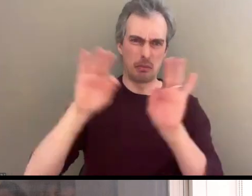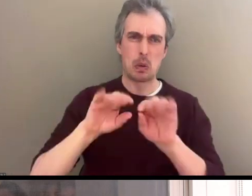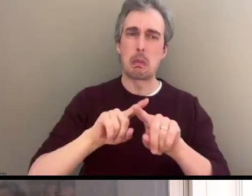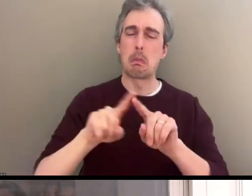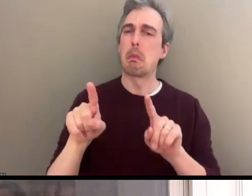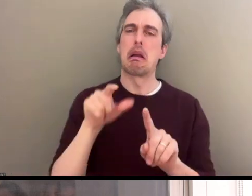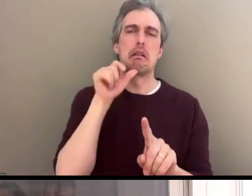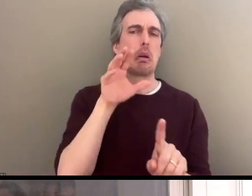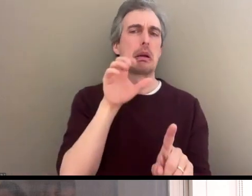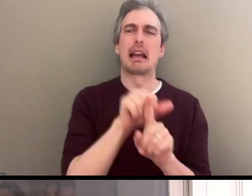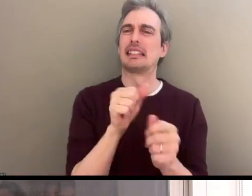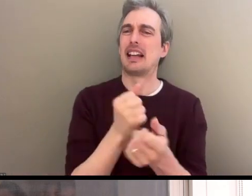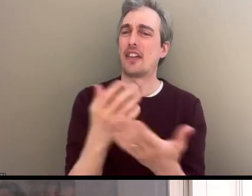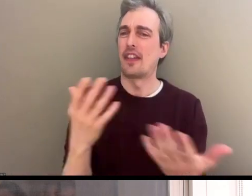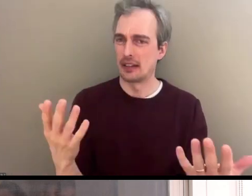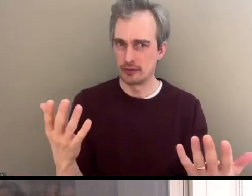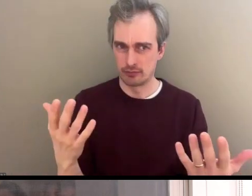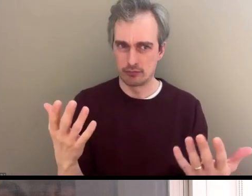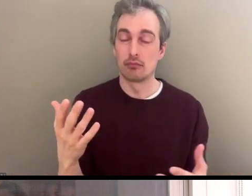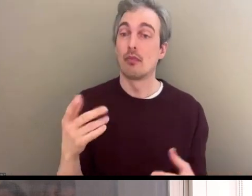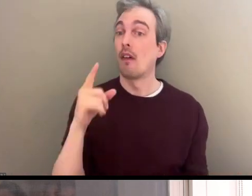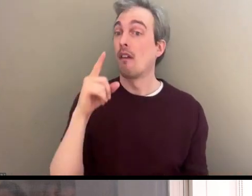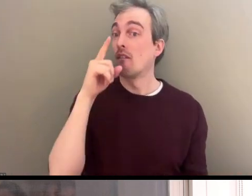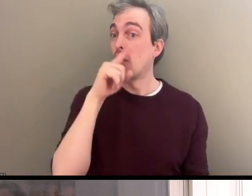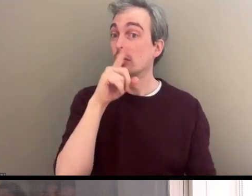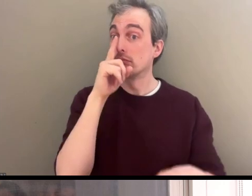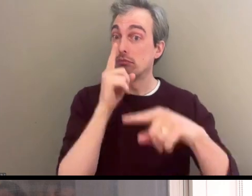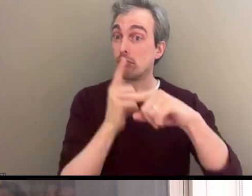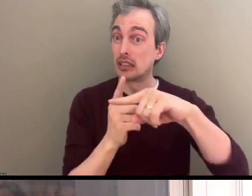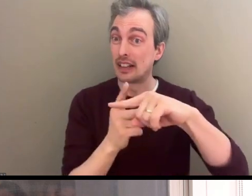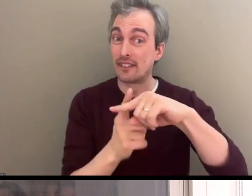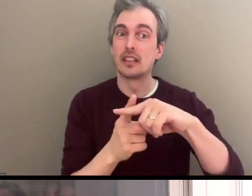False positives, again, with Axe, we have a dedication to zero.